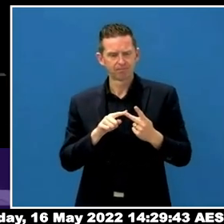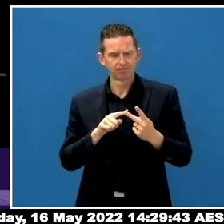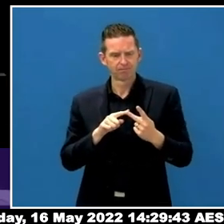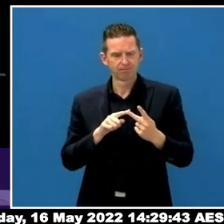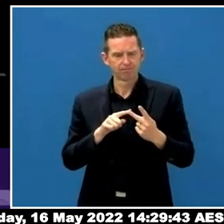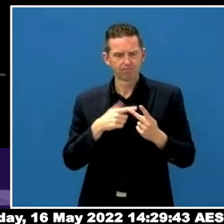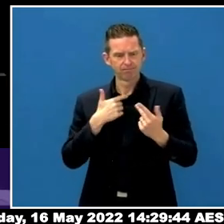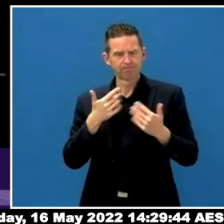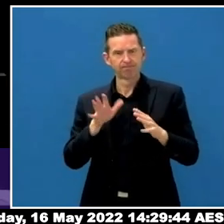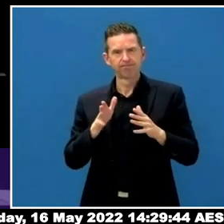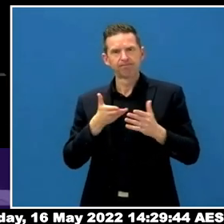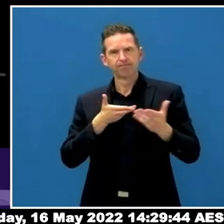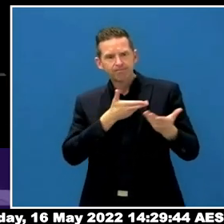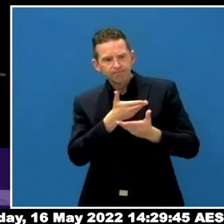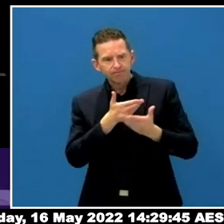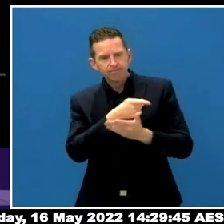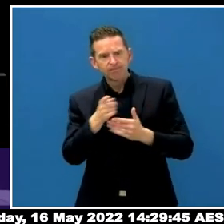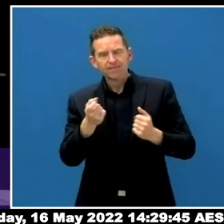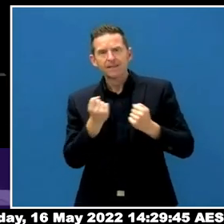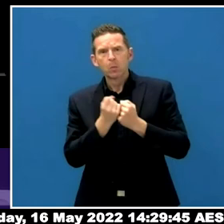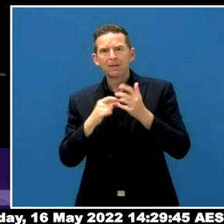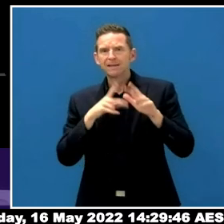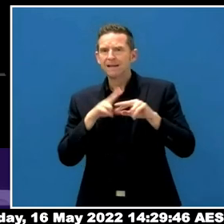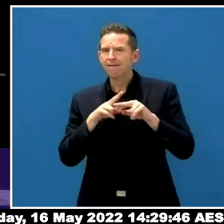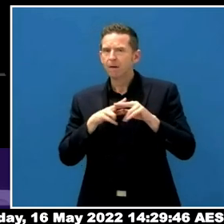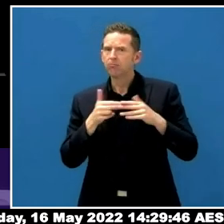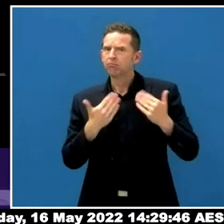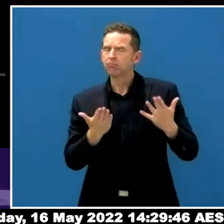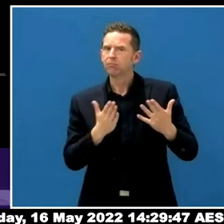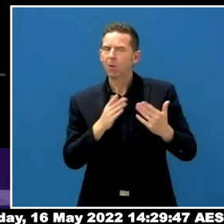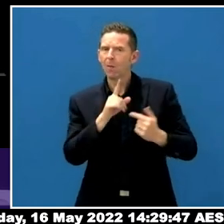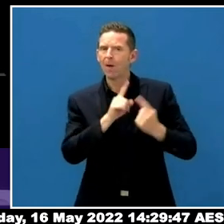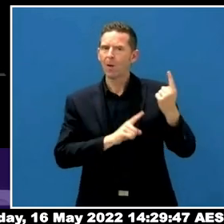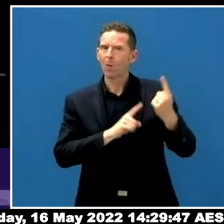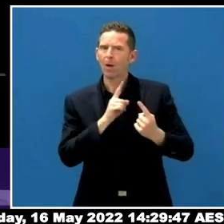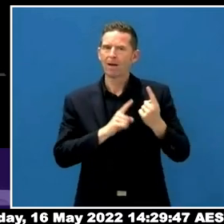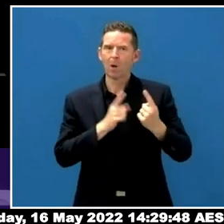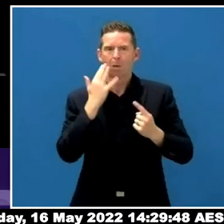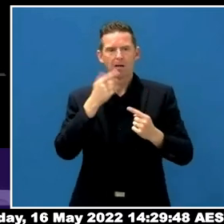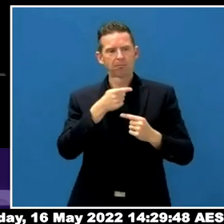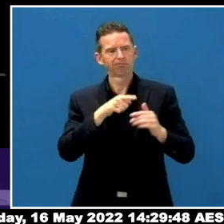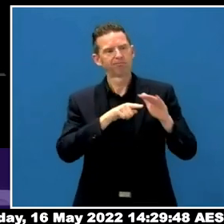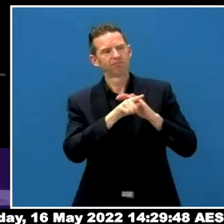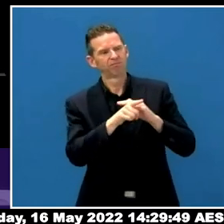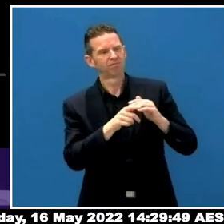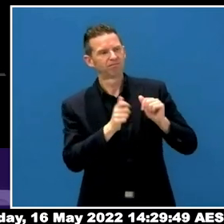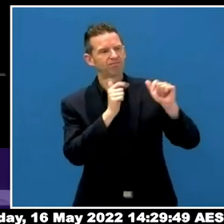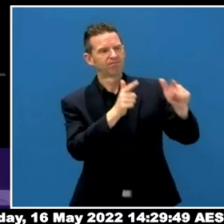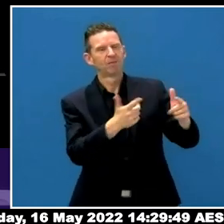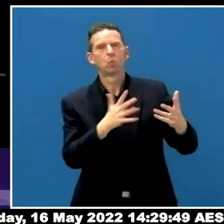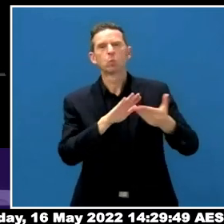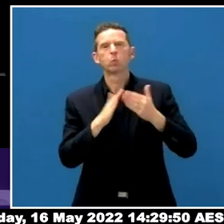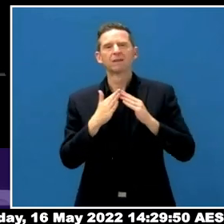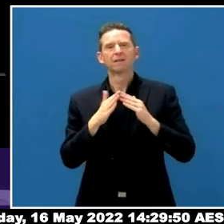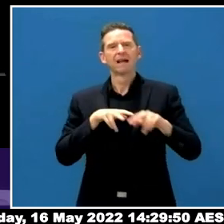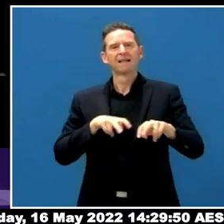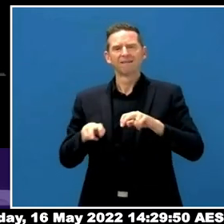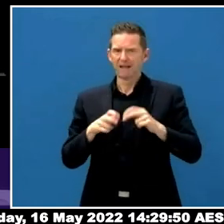there was one-on-one support when they did go out into the community. Right. But in the centre, there definitely wasn't one-on-one support.